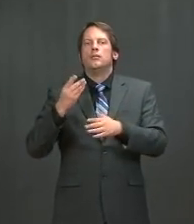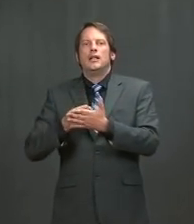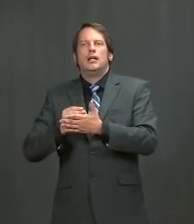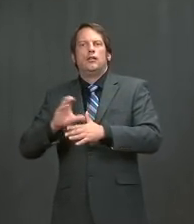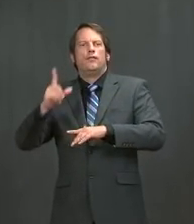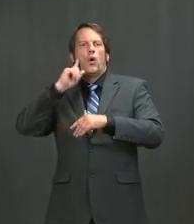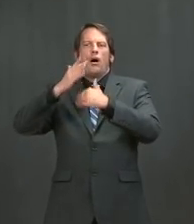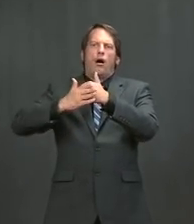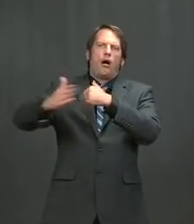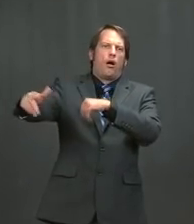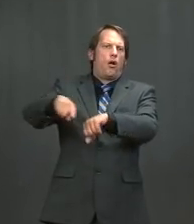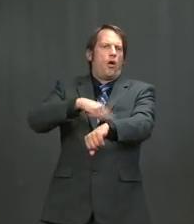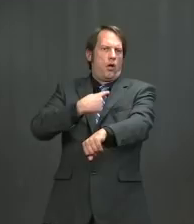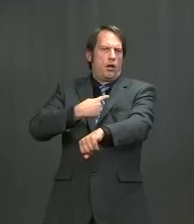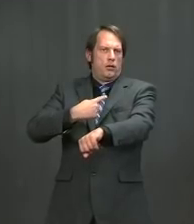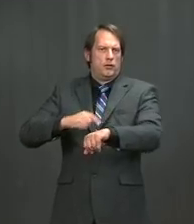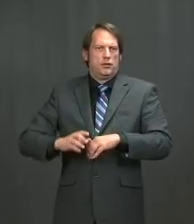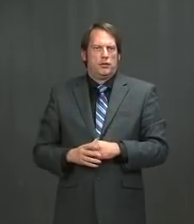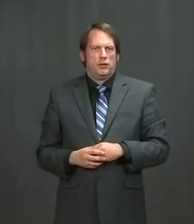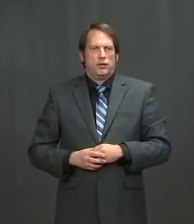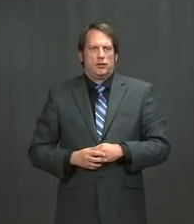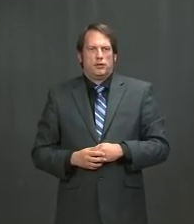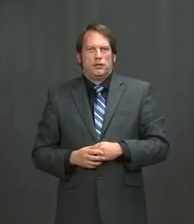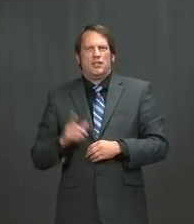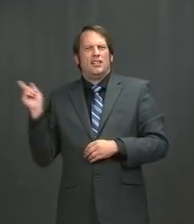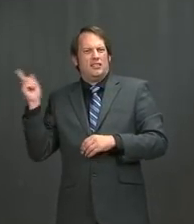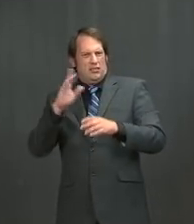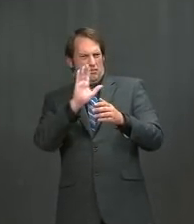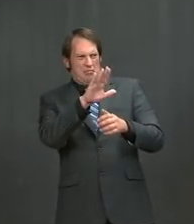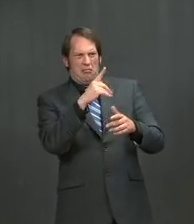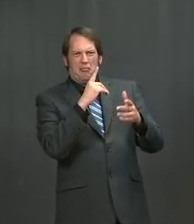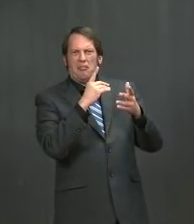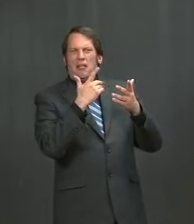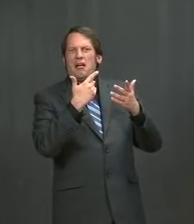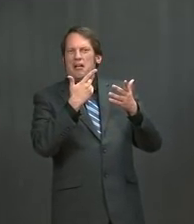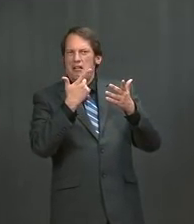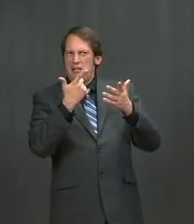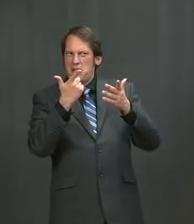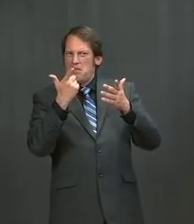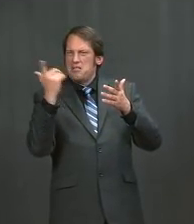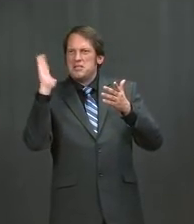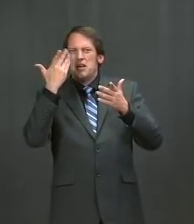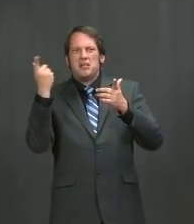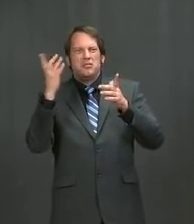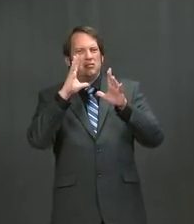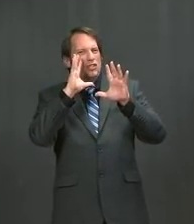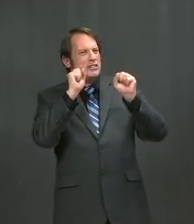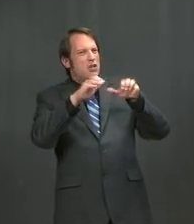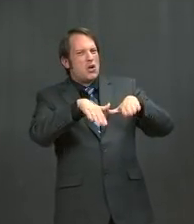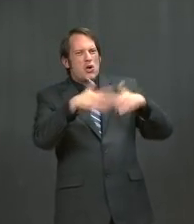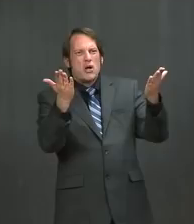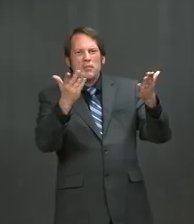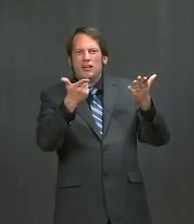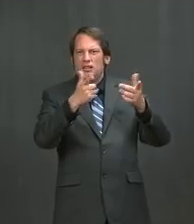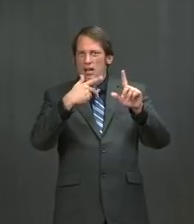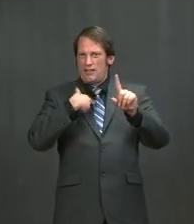to alternative proposals from other lawmakers -- Democrats and Republicans -- but Roy Blunt has put one forward. It's $600 billion.